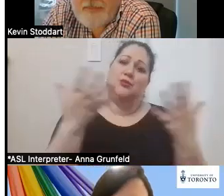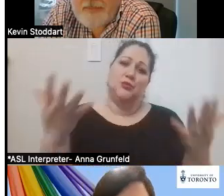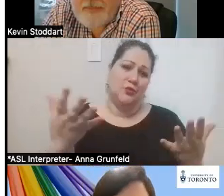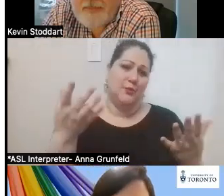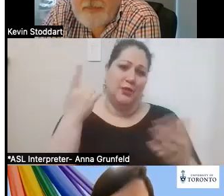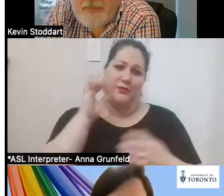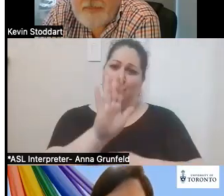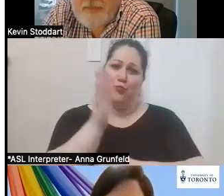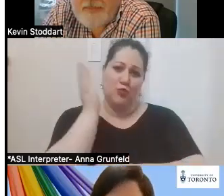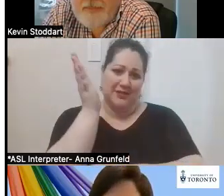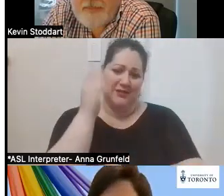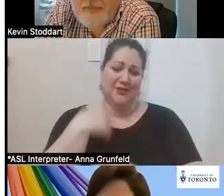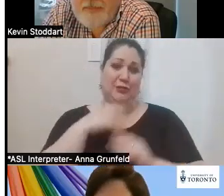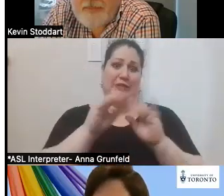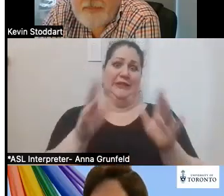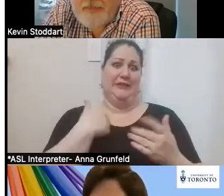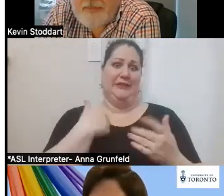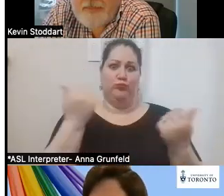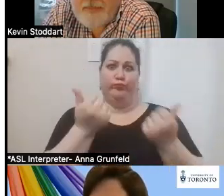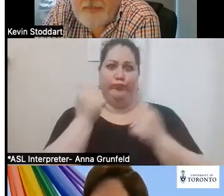questions and interest in this topic and I think,